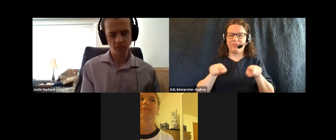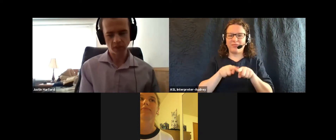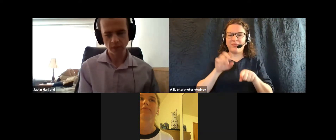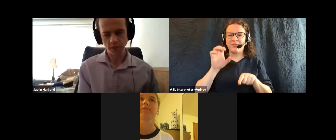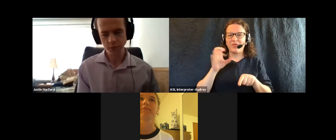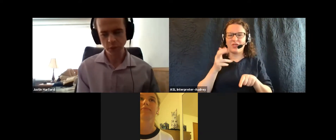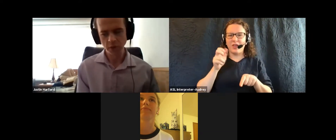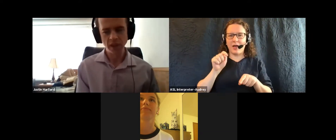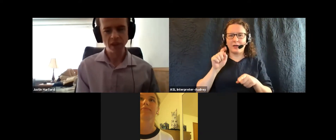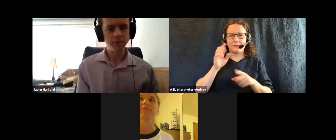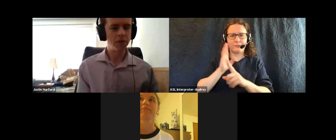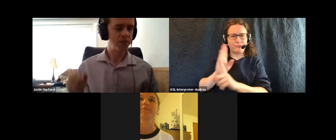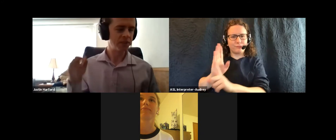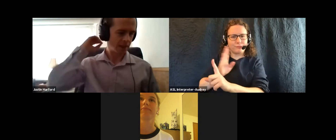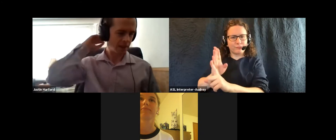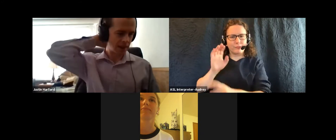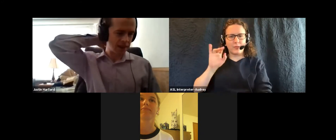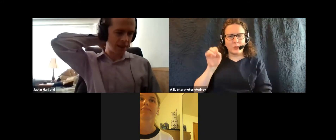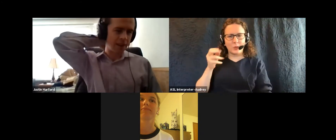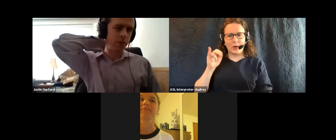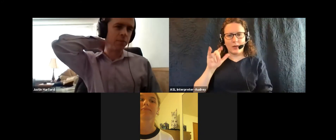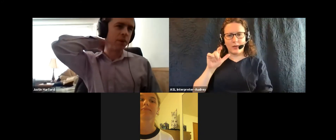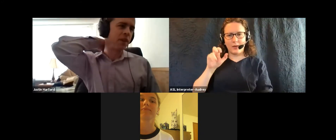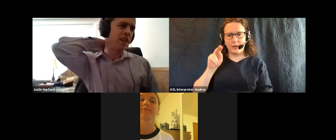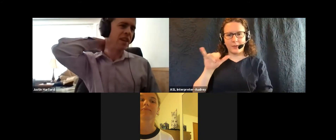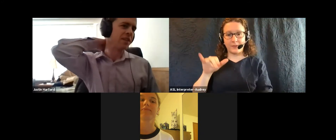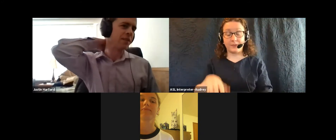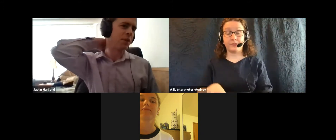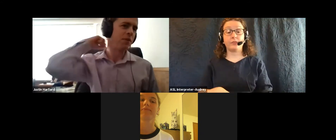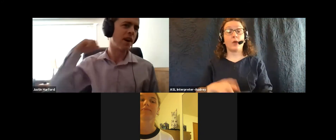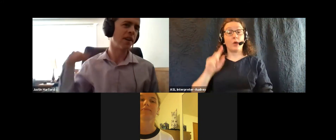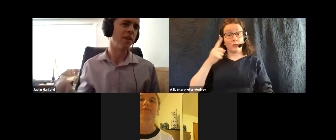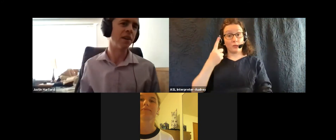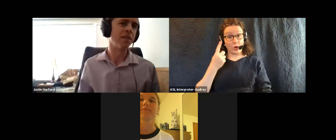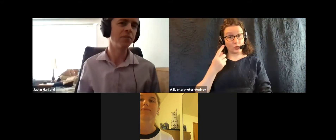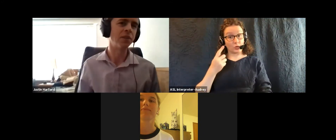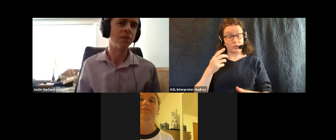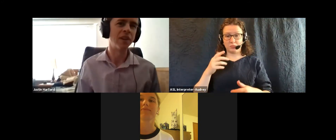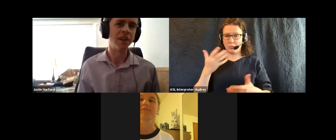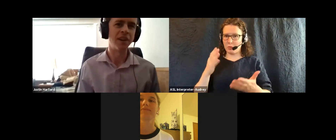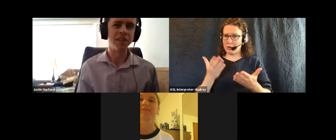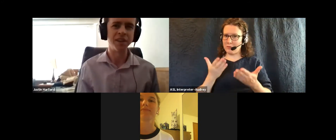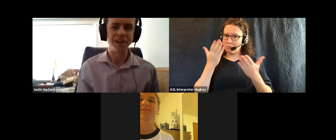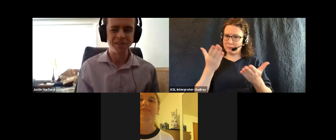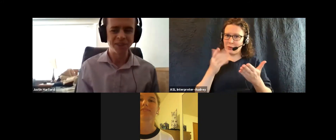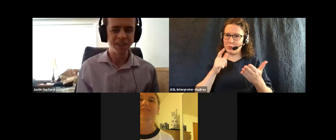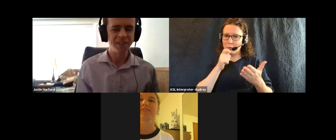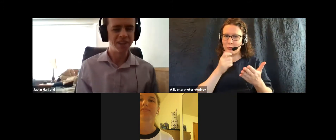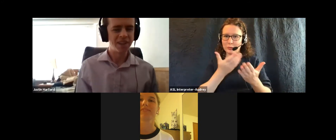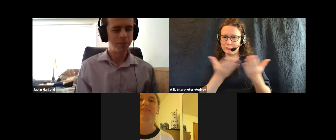So, first I kind of gave a little hint of who we have here on the phone, on the meeting,